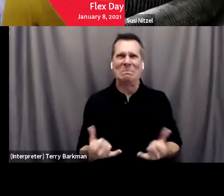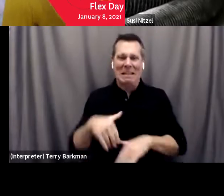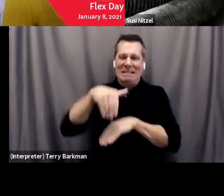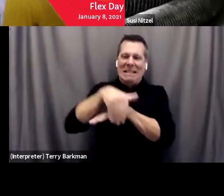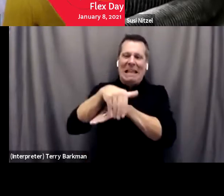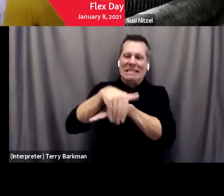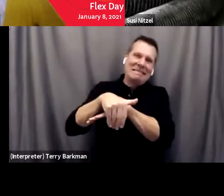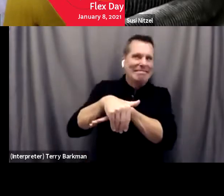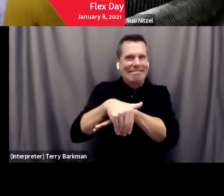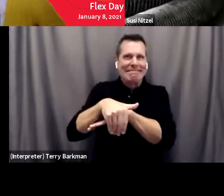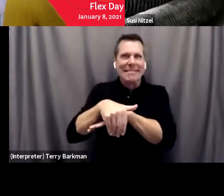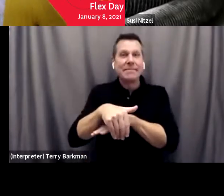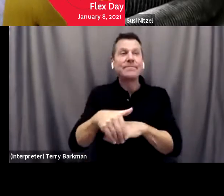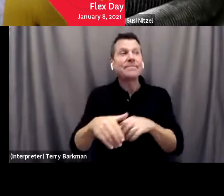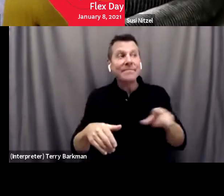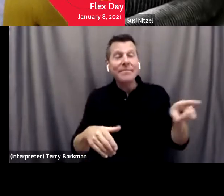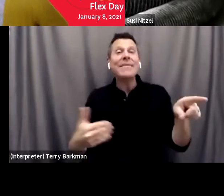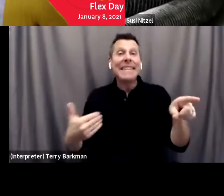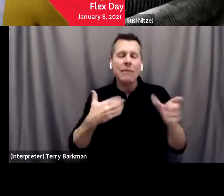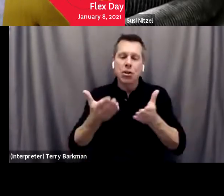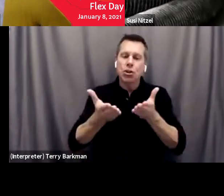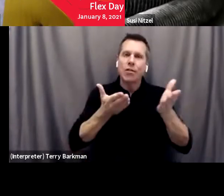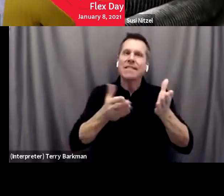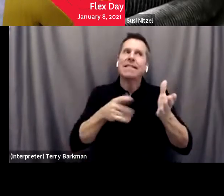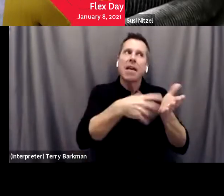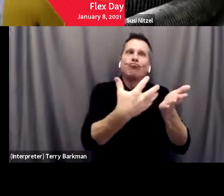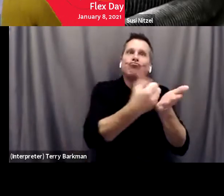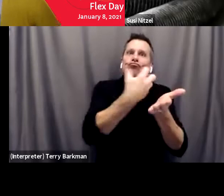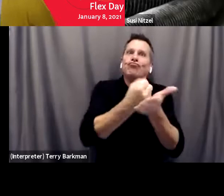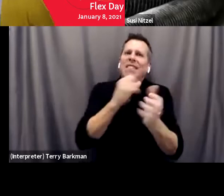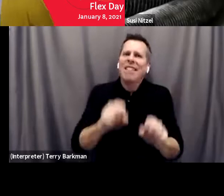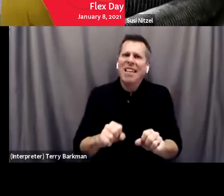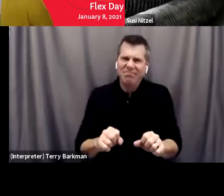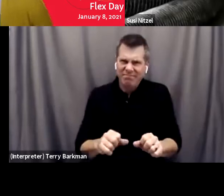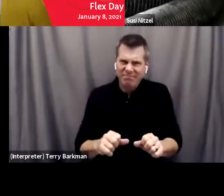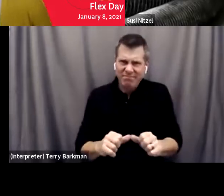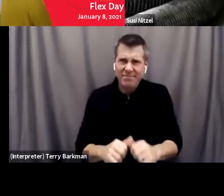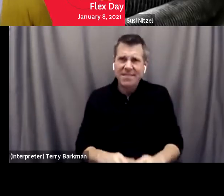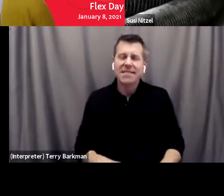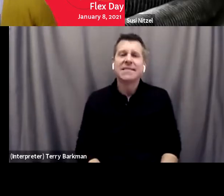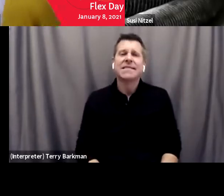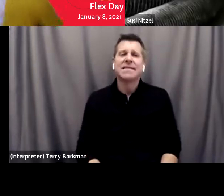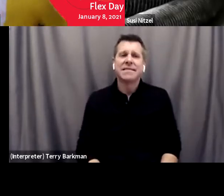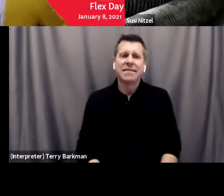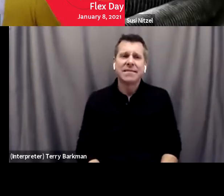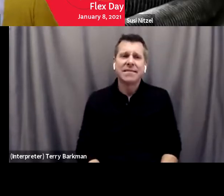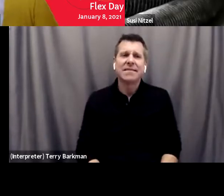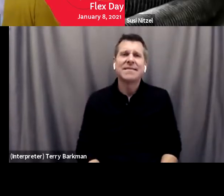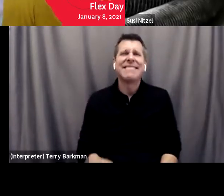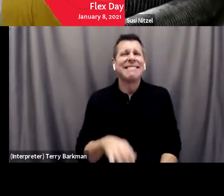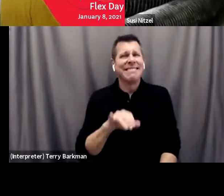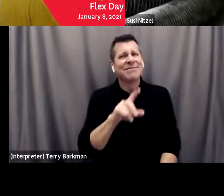they have services available to them. And is that is that I think, what Mark was saying. So that is definitely something I see as a